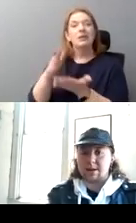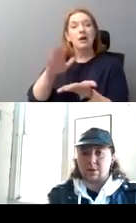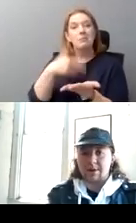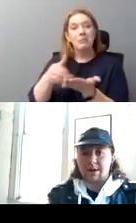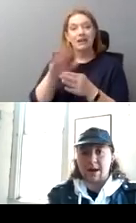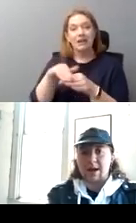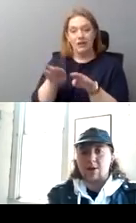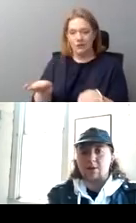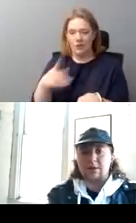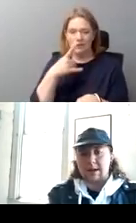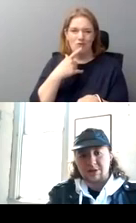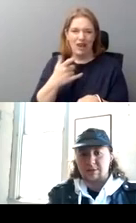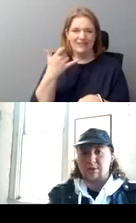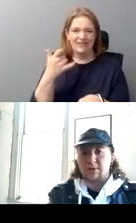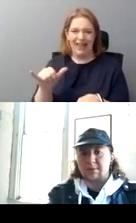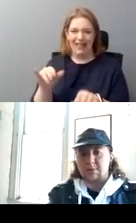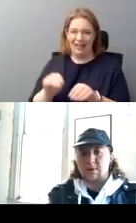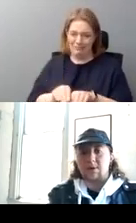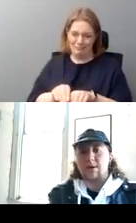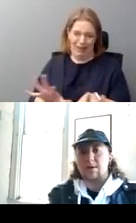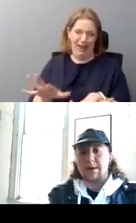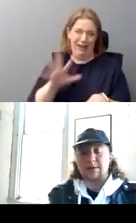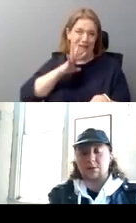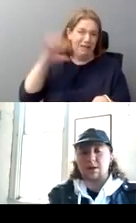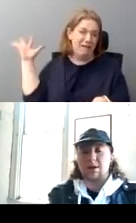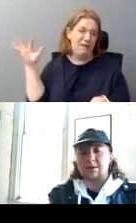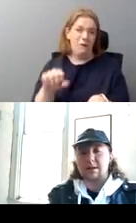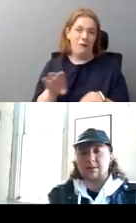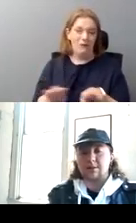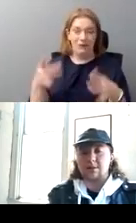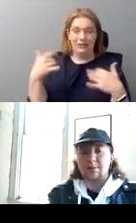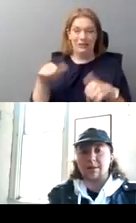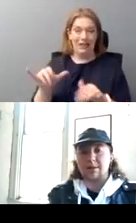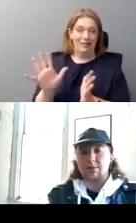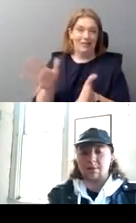yellow paint on this ancient linoleum floor that's still there, that's his remnant in the room.